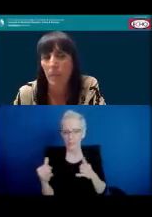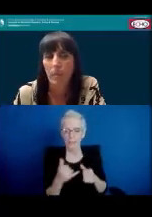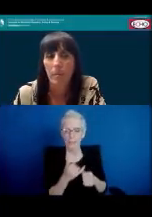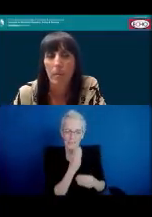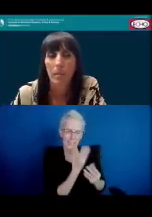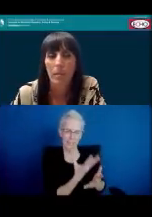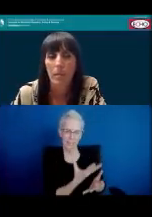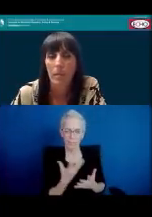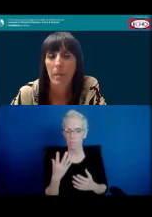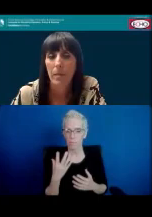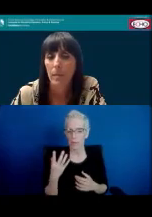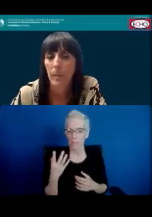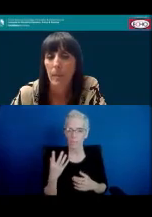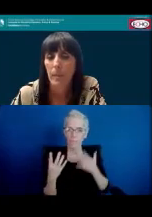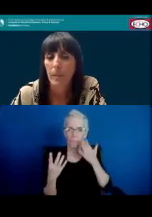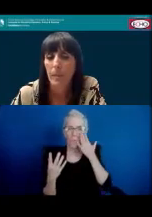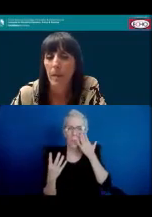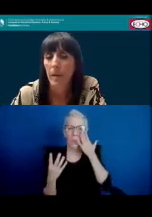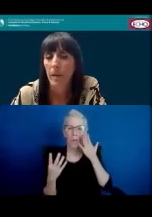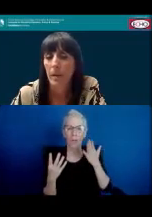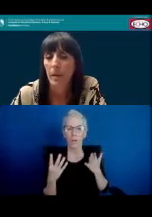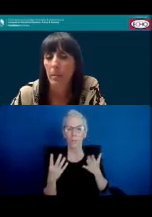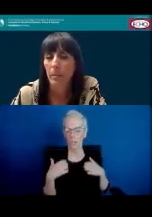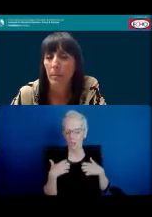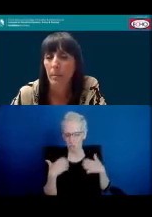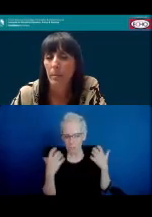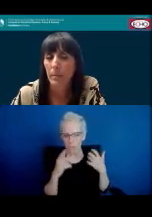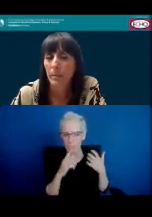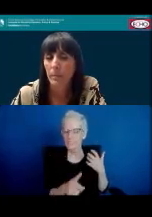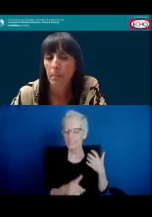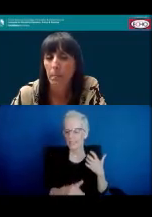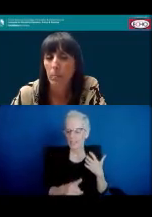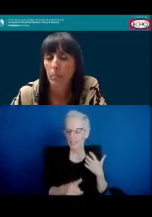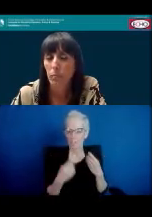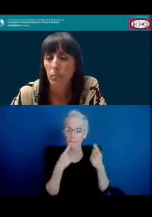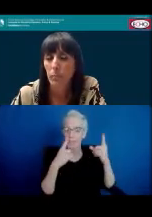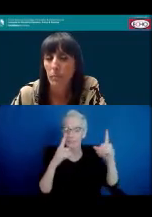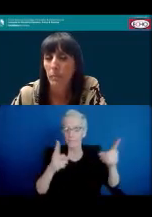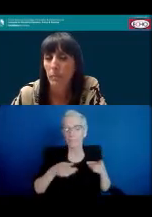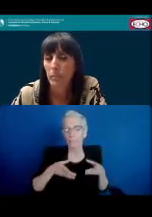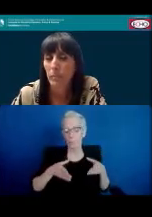way to control others. So this tells us that boundaries and a